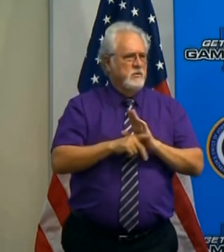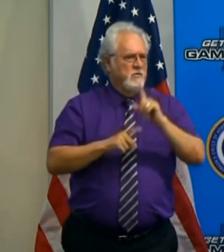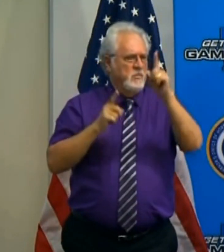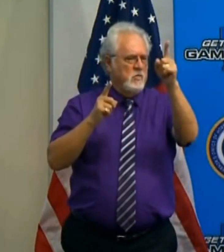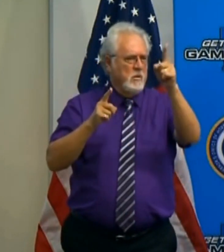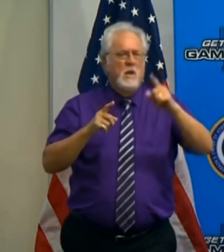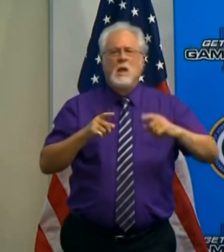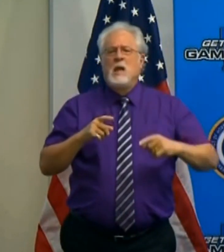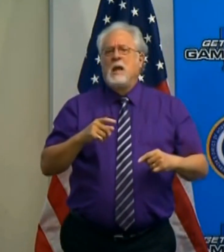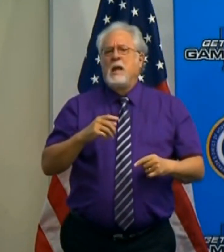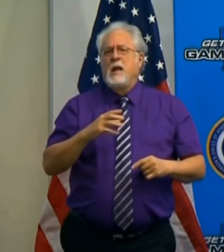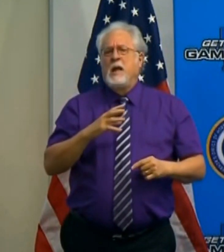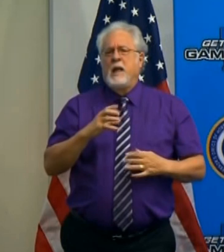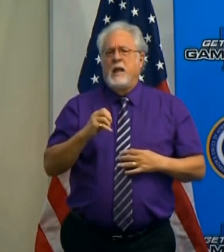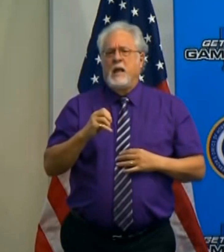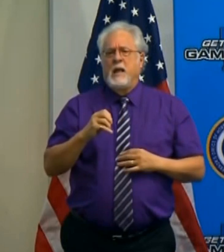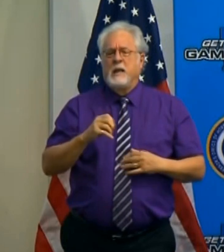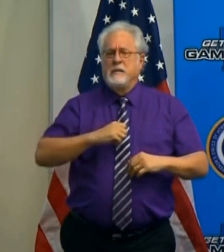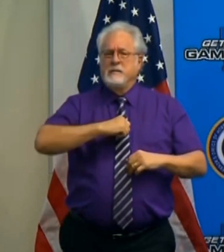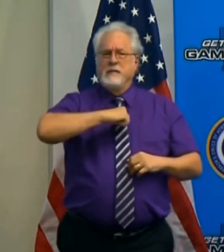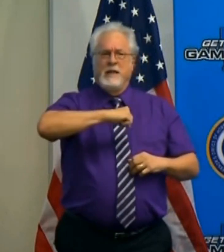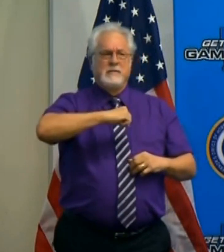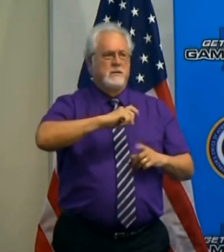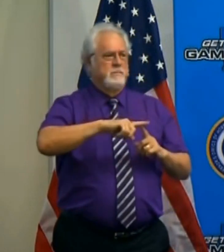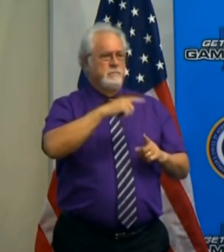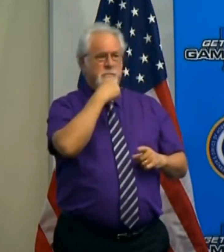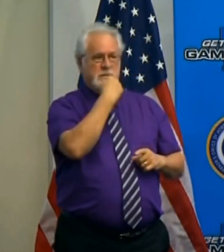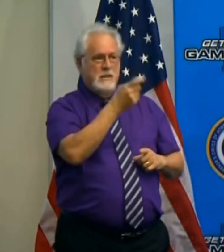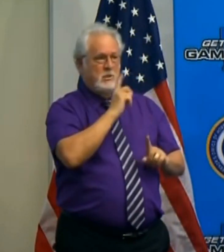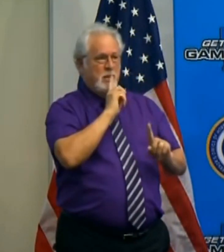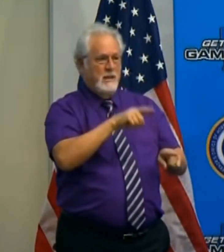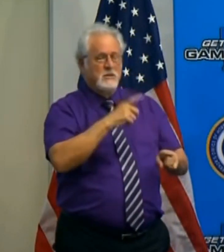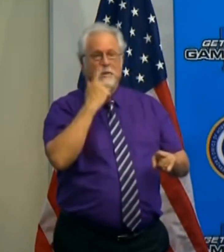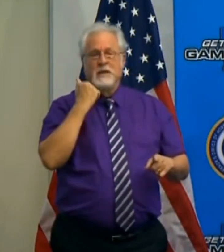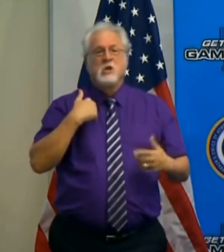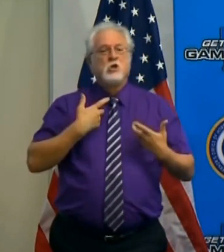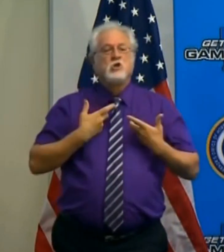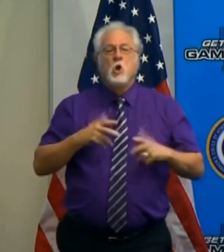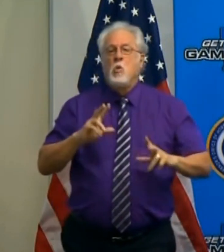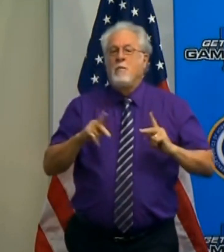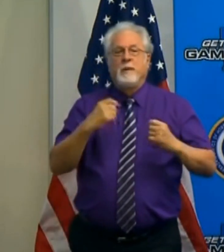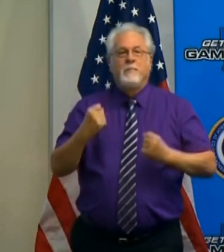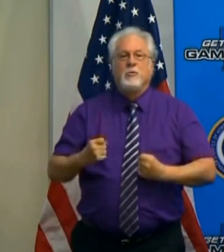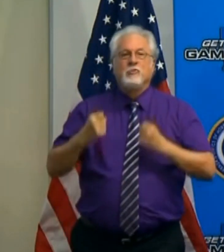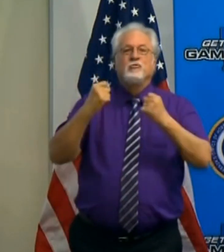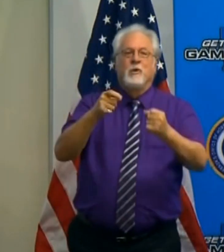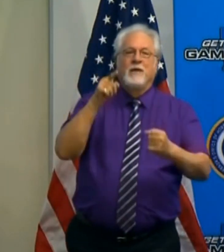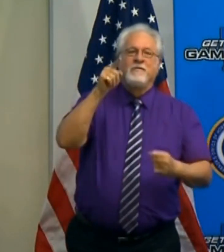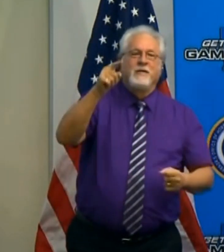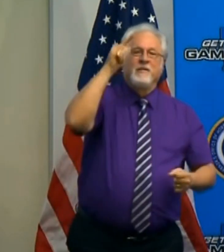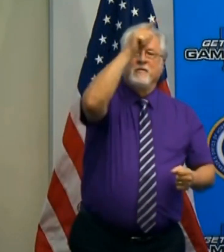um and i'm i'm hesitant to tell you the answer to this because we don't want people driving up to those shelters